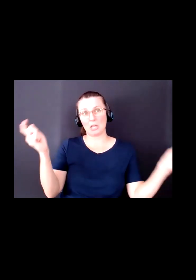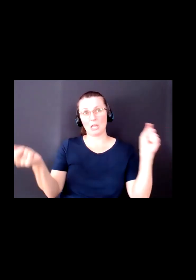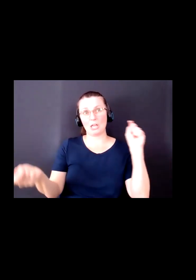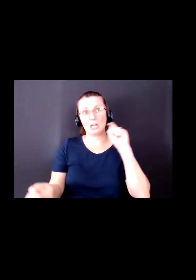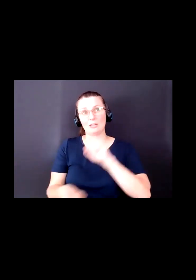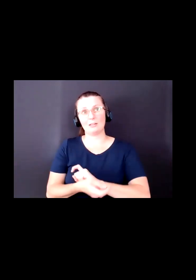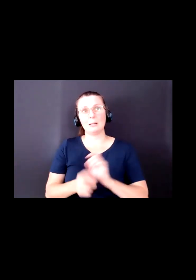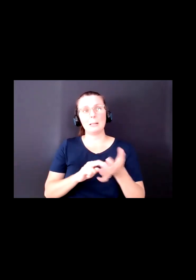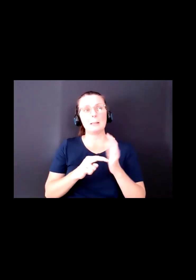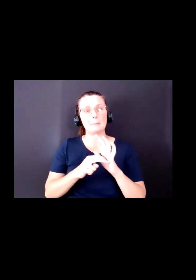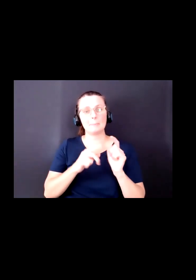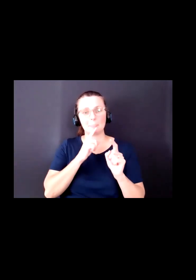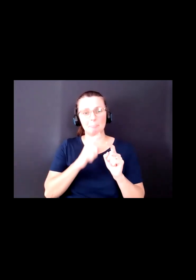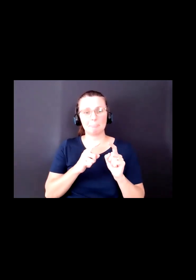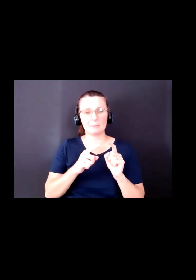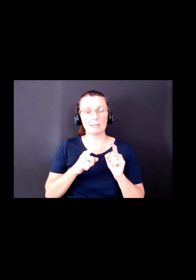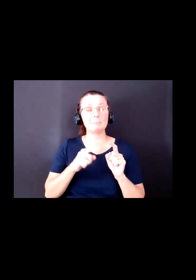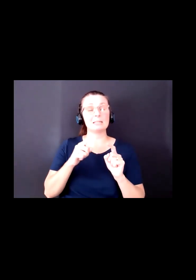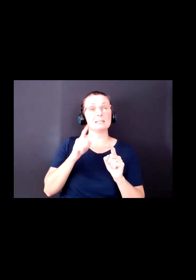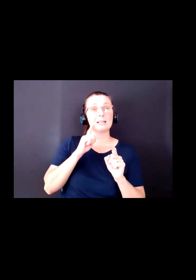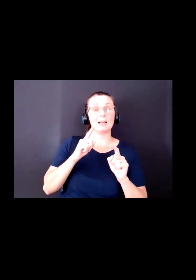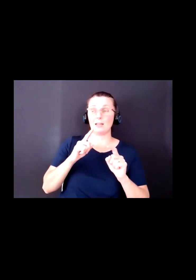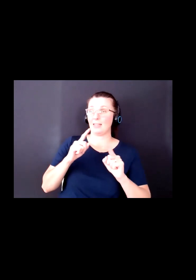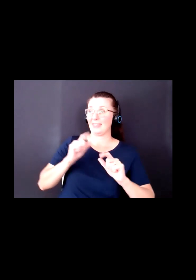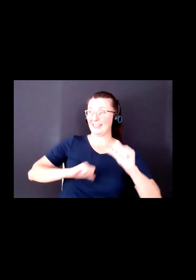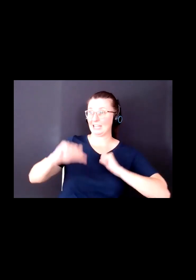action for patrons with visual impairments, and may fundamentally